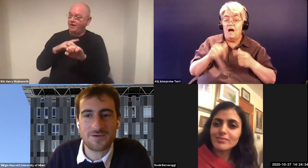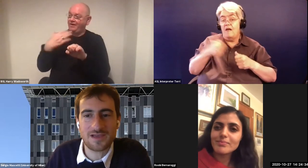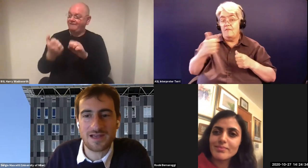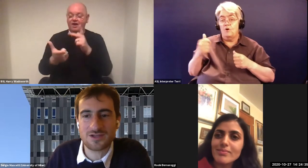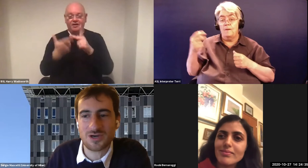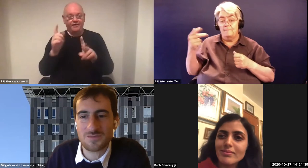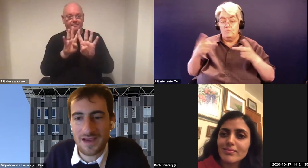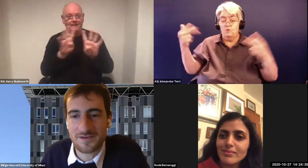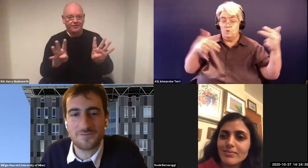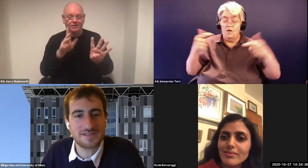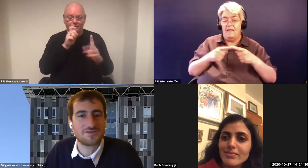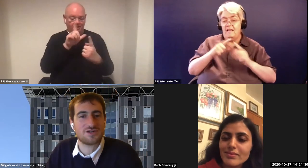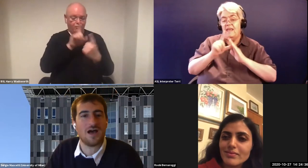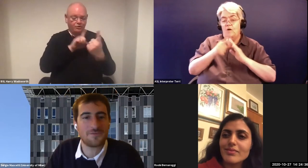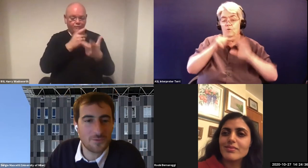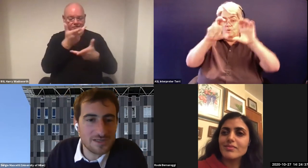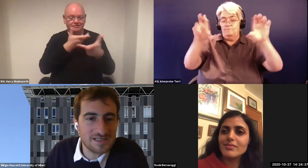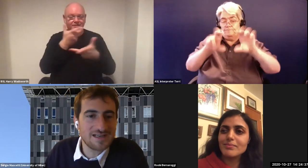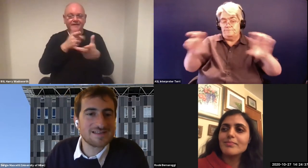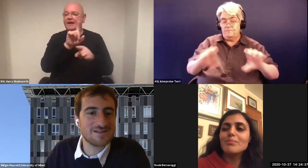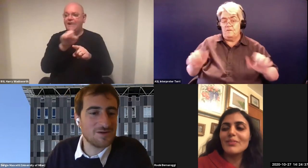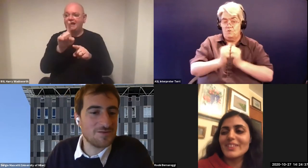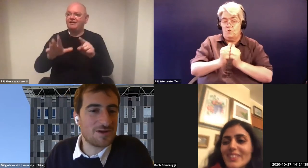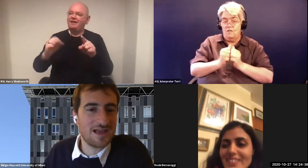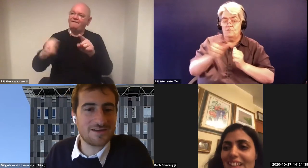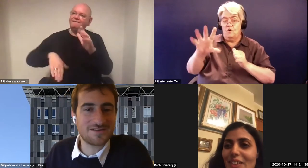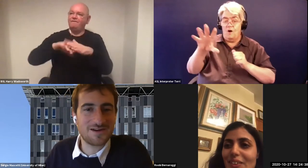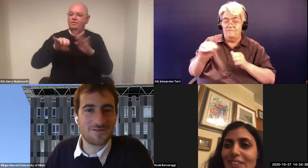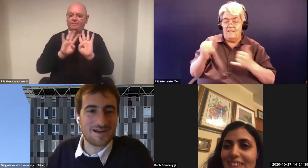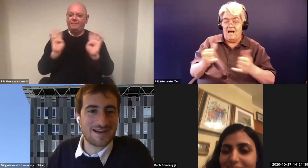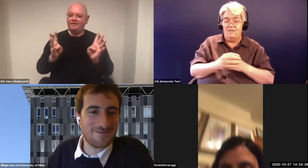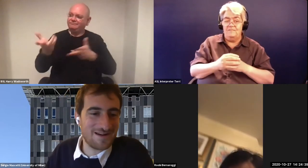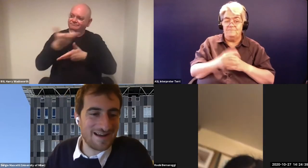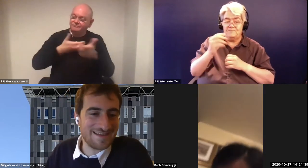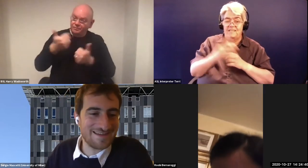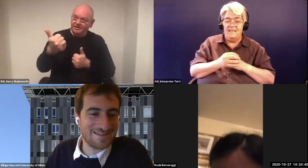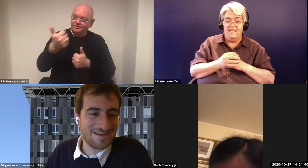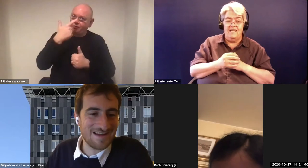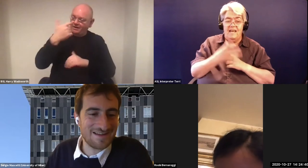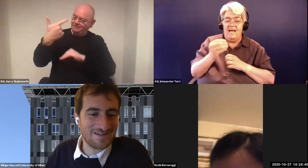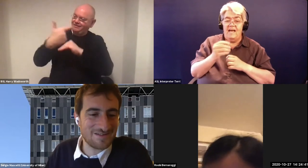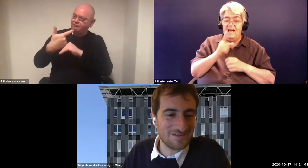can join back the conversation afterwards so if you can turn off your camera and your and your